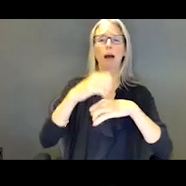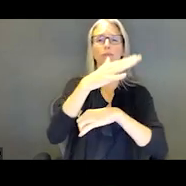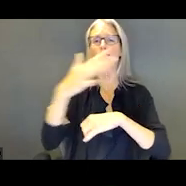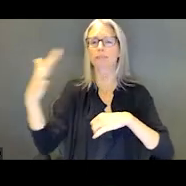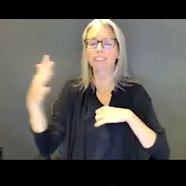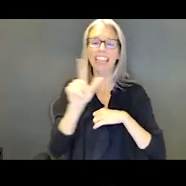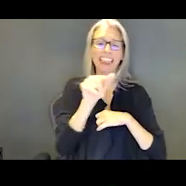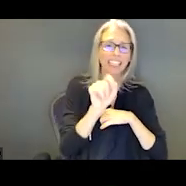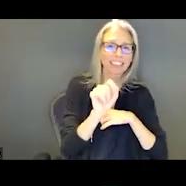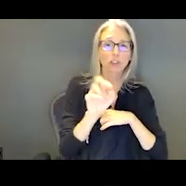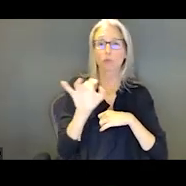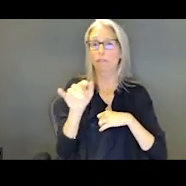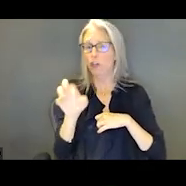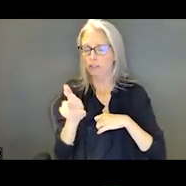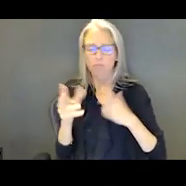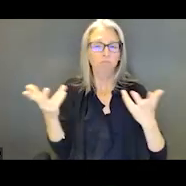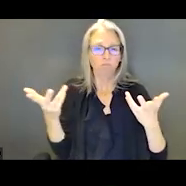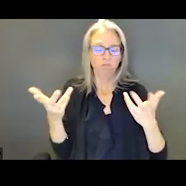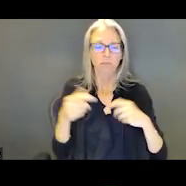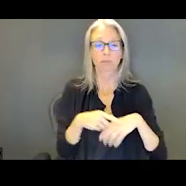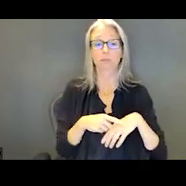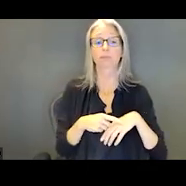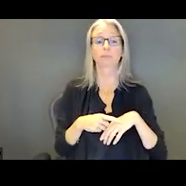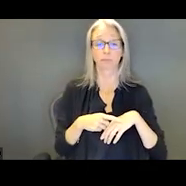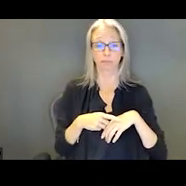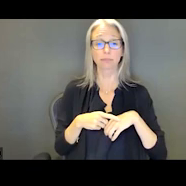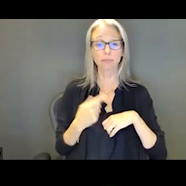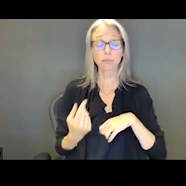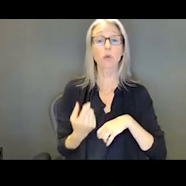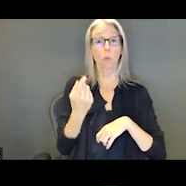the view of Matt Robson as everyone else had as it was located down in inaccessible trail.